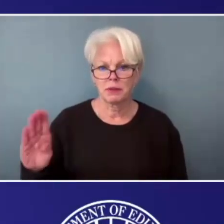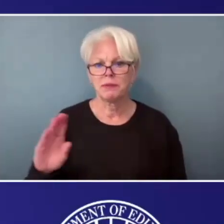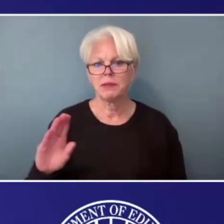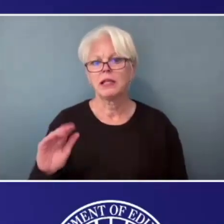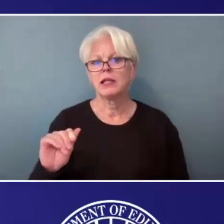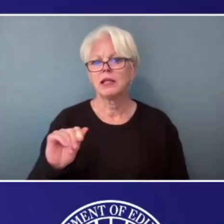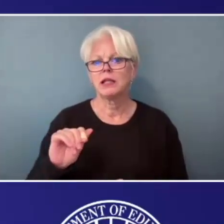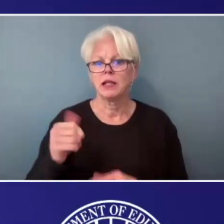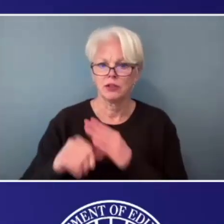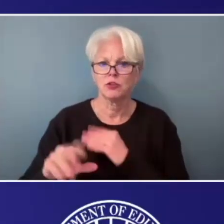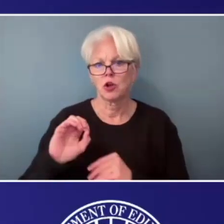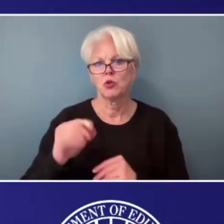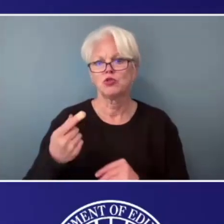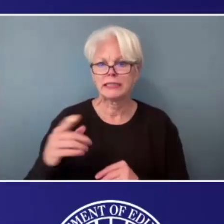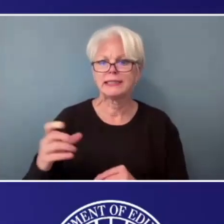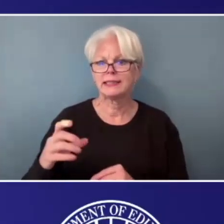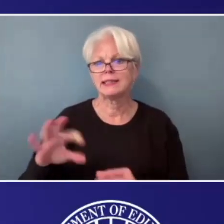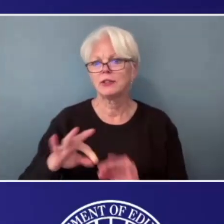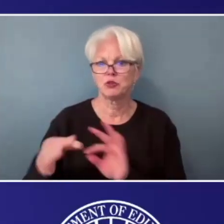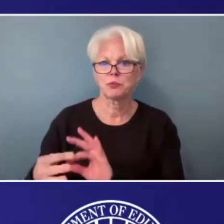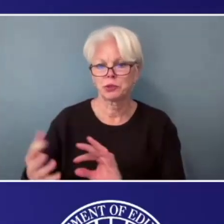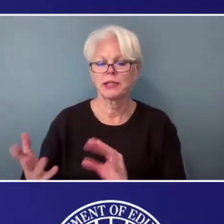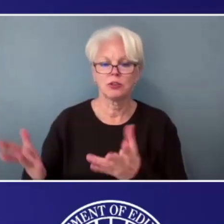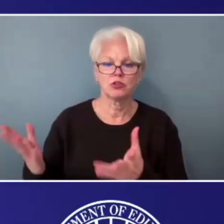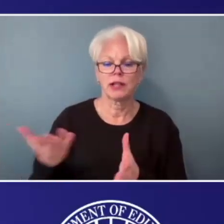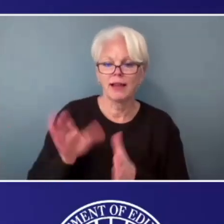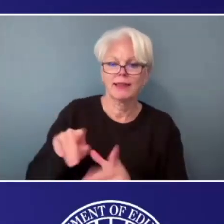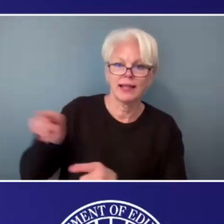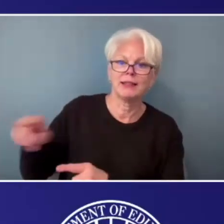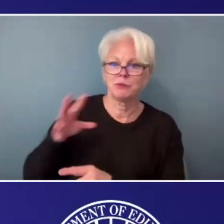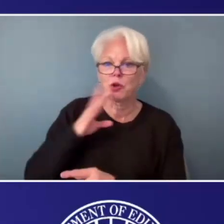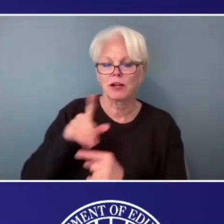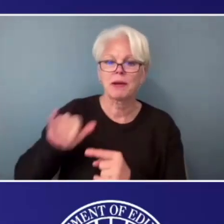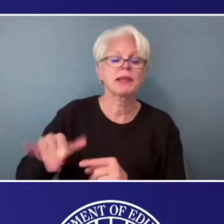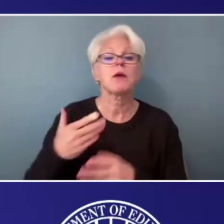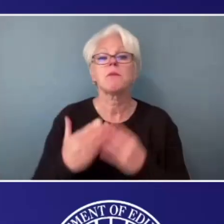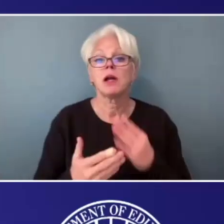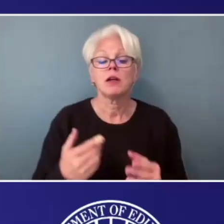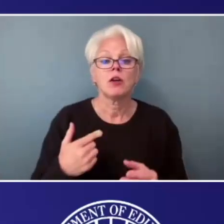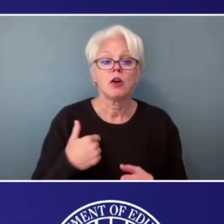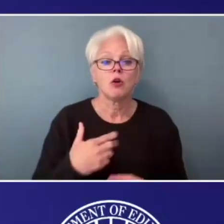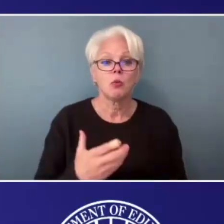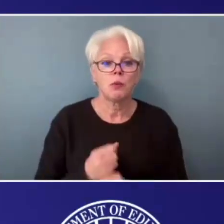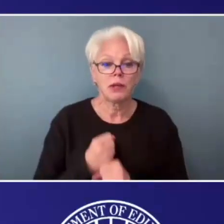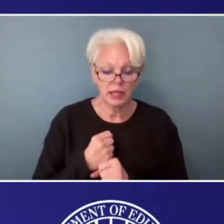which I'll let -- we did -- obviously, we did get the authority to